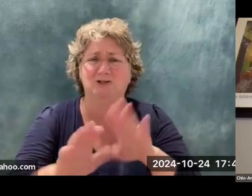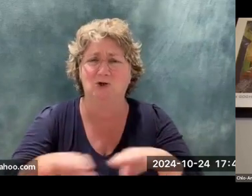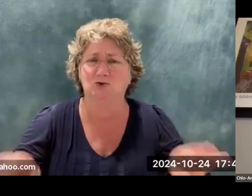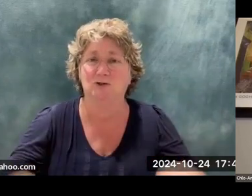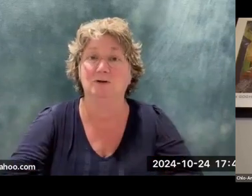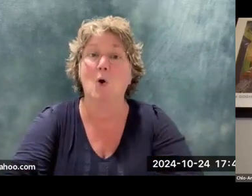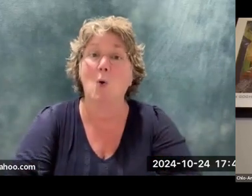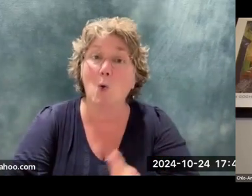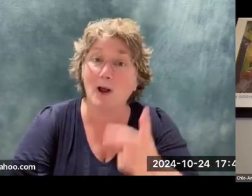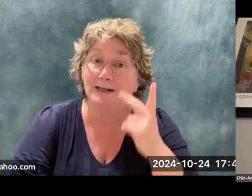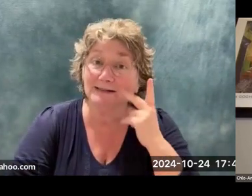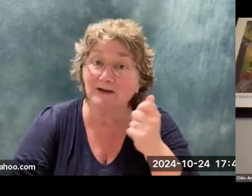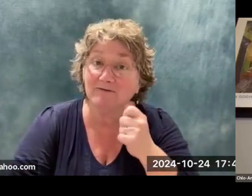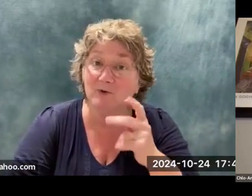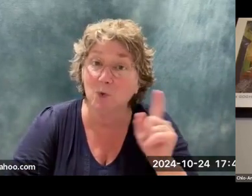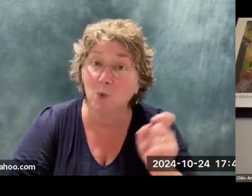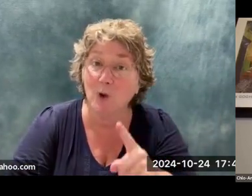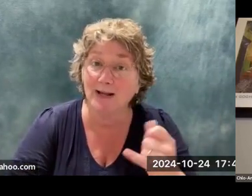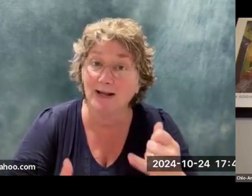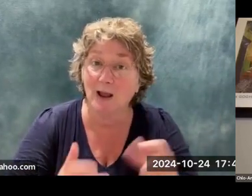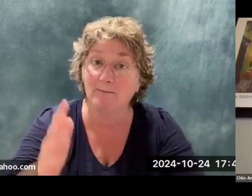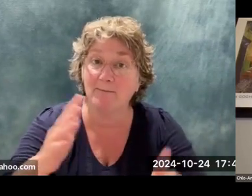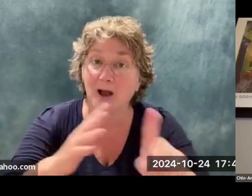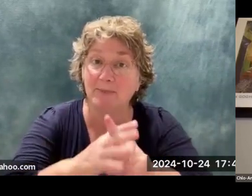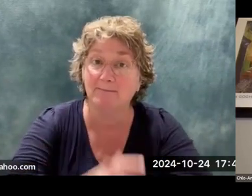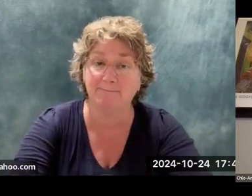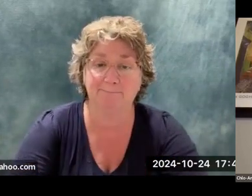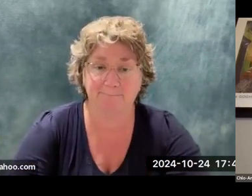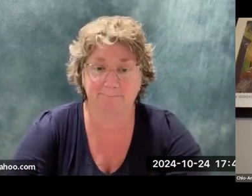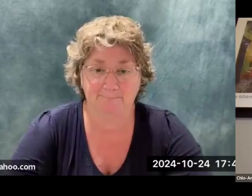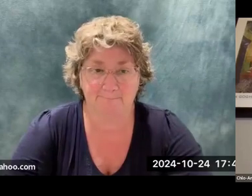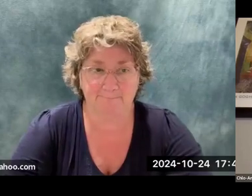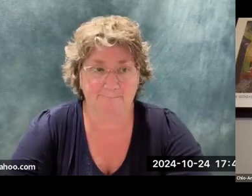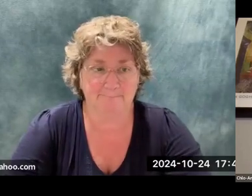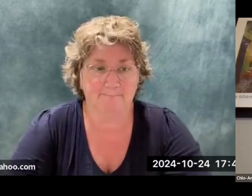a couple of questions. I'm not quite sure one came first, so forgive me.